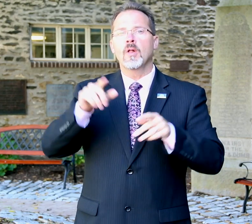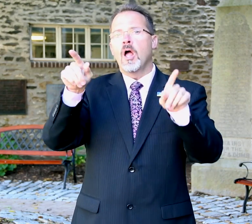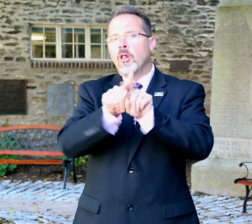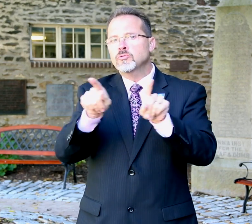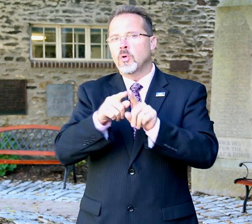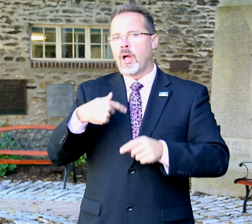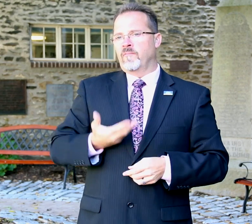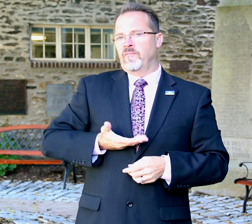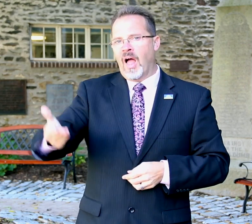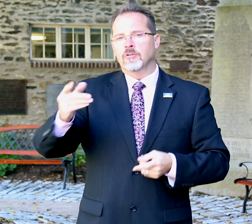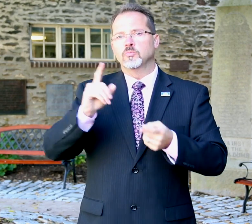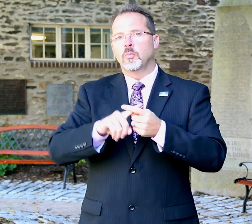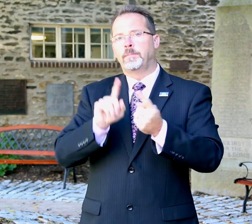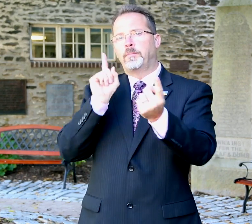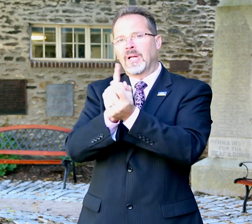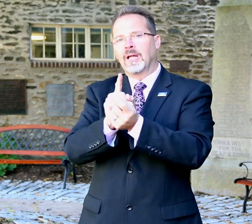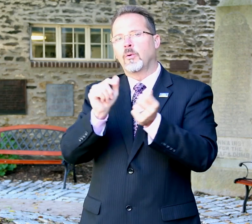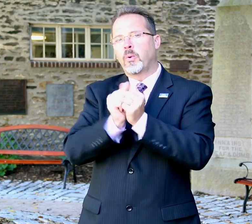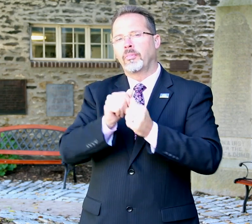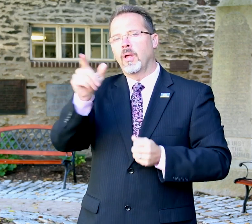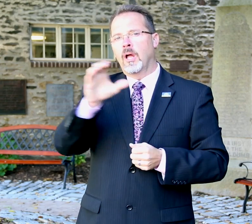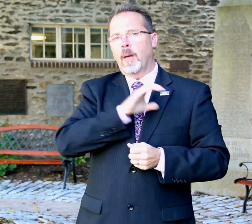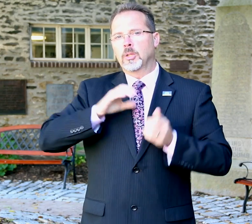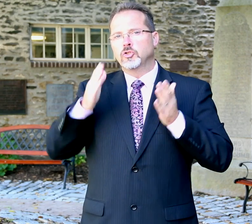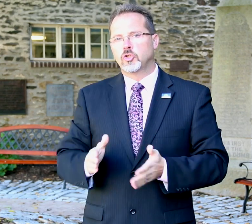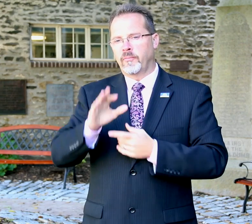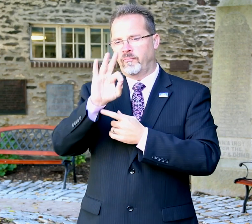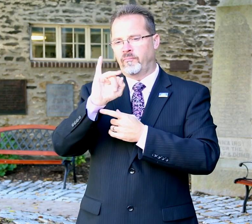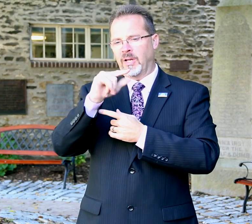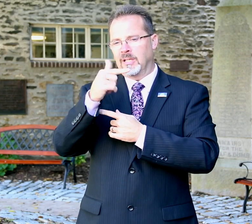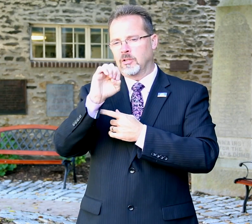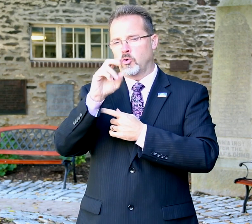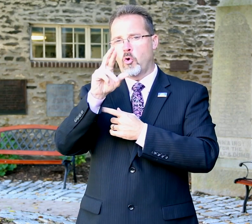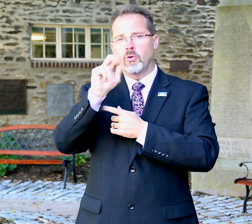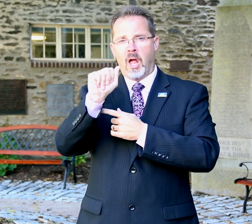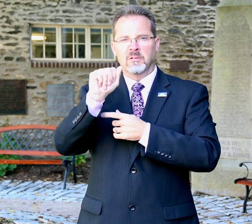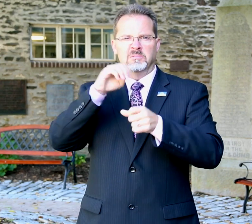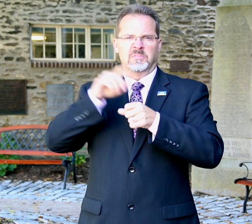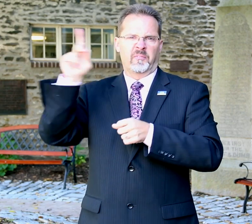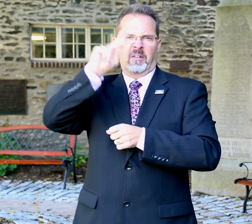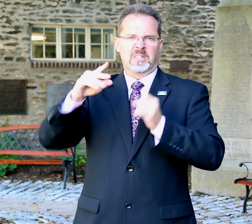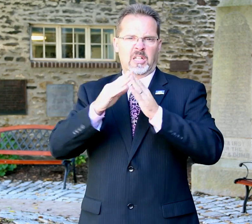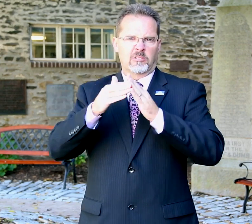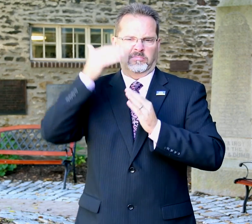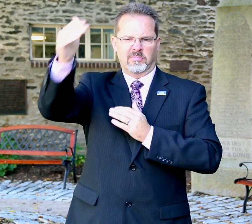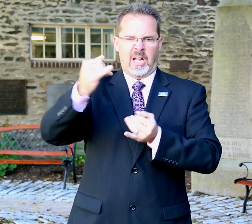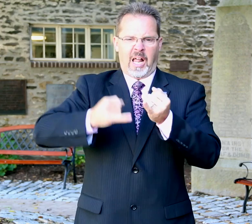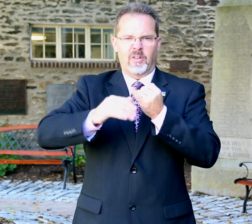Also, I have been invited to meet with Commissioner Figuerou in downtown Philadelphia at the end of October